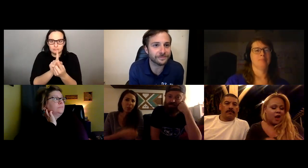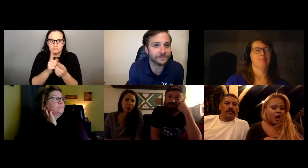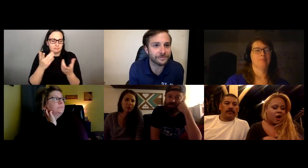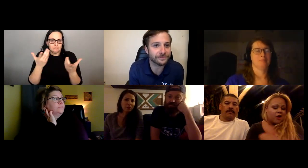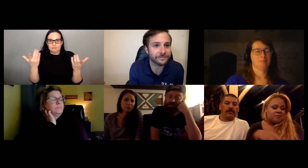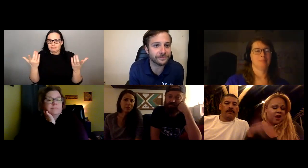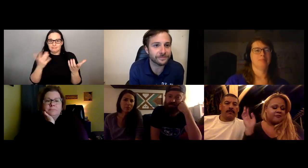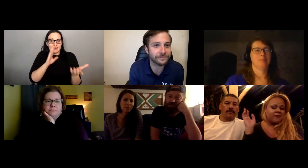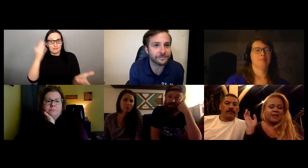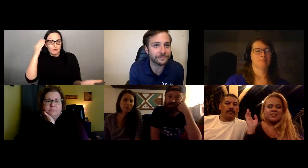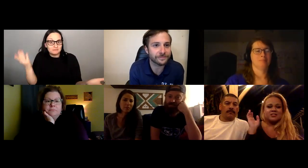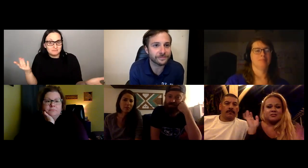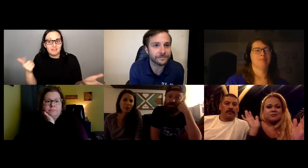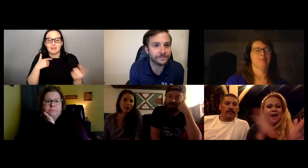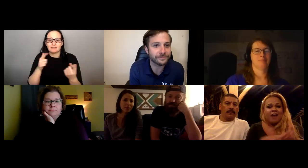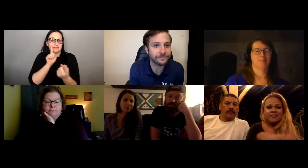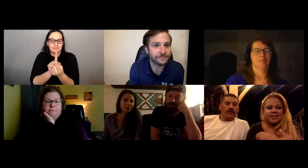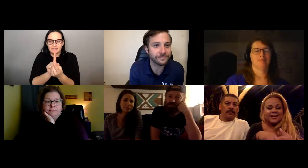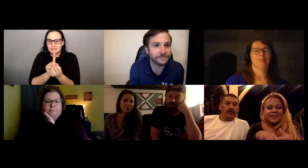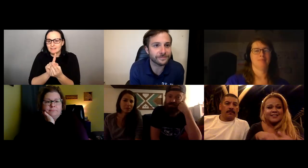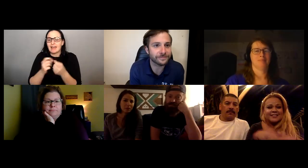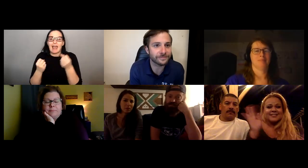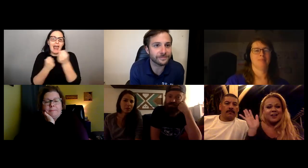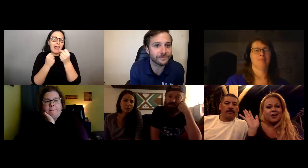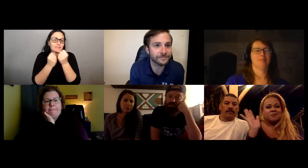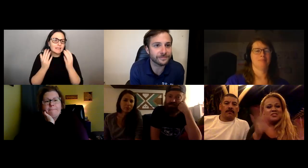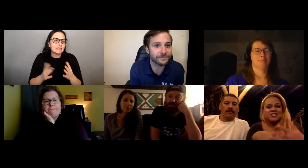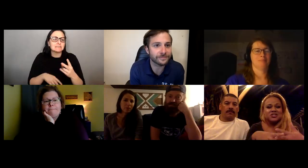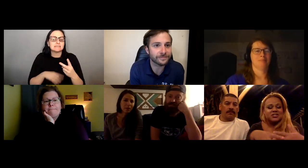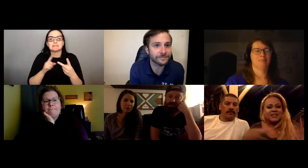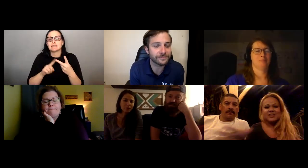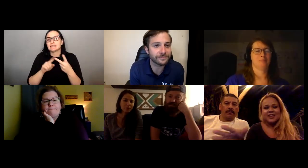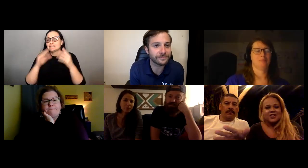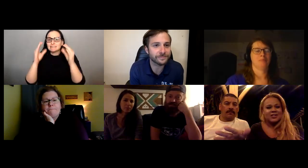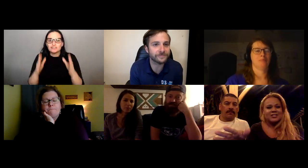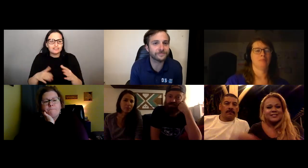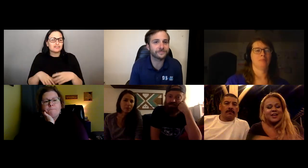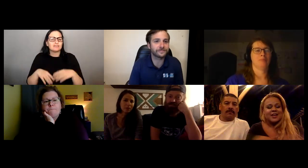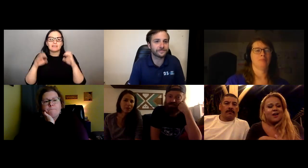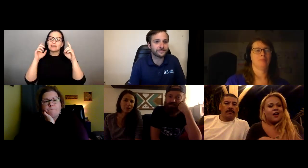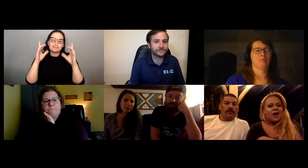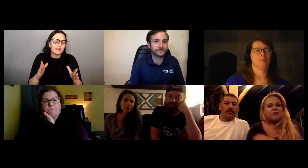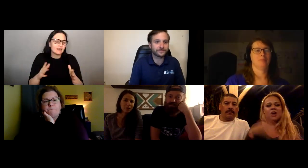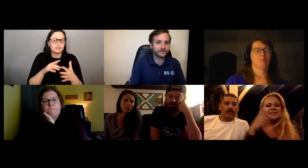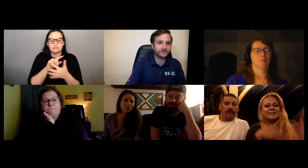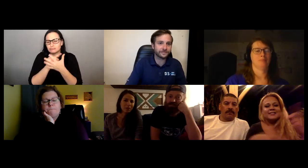um i've run into advocates